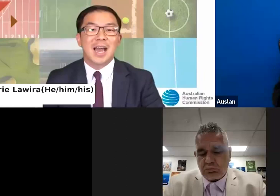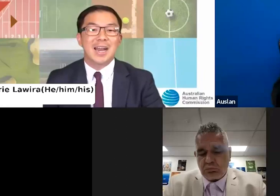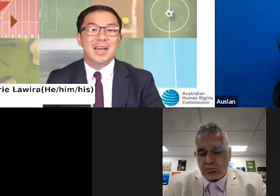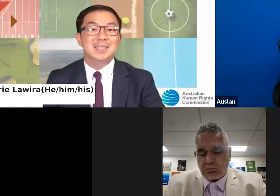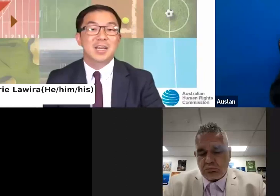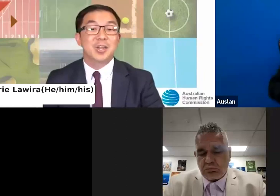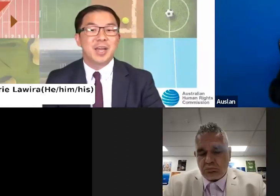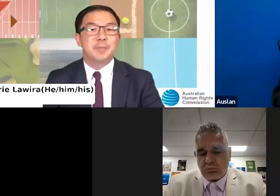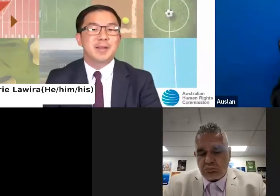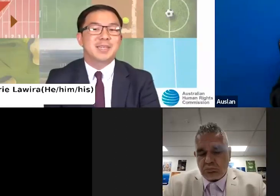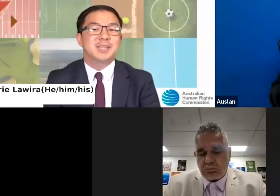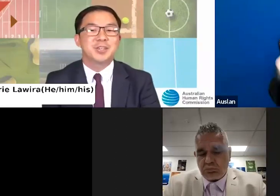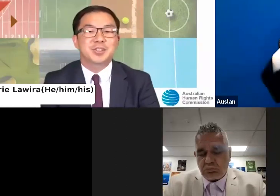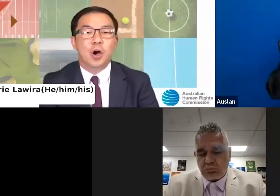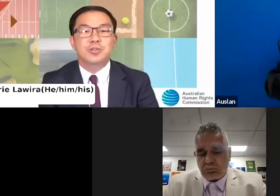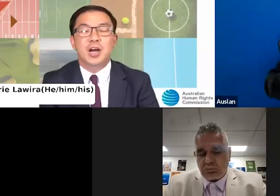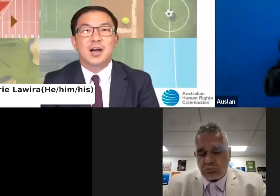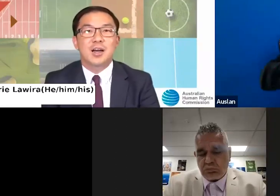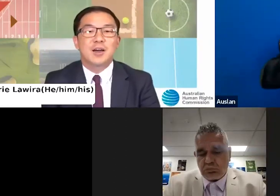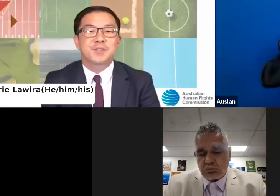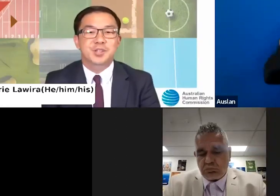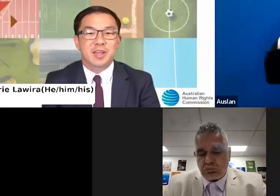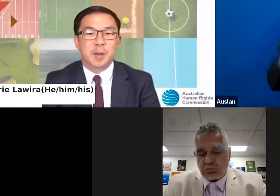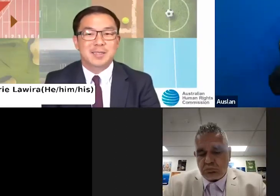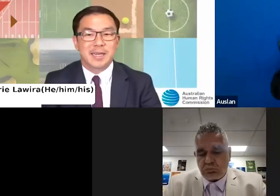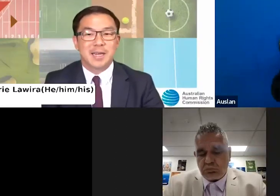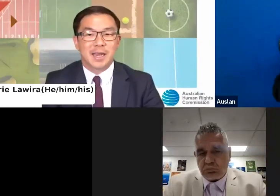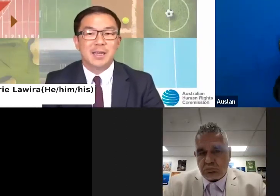and has a unique ability to use culture, the strength based healing